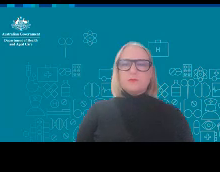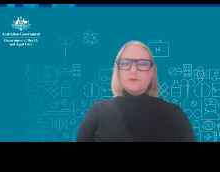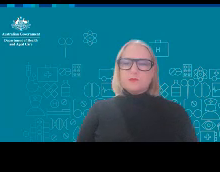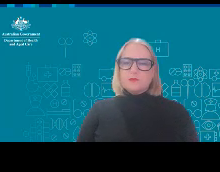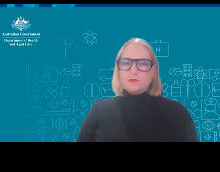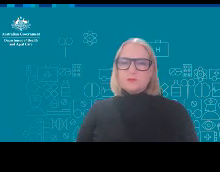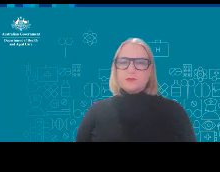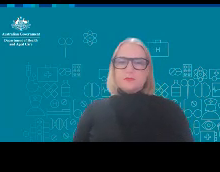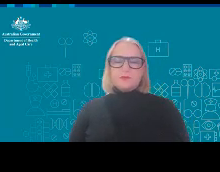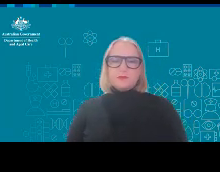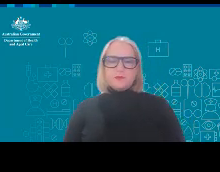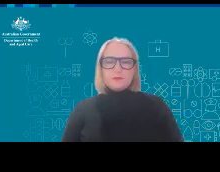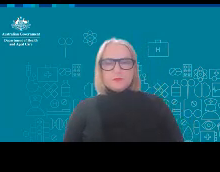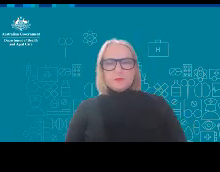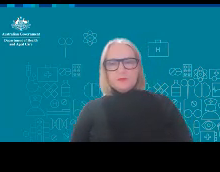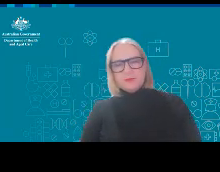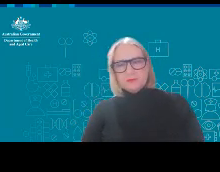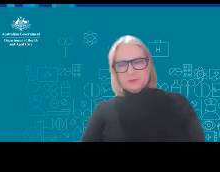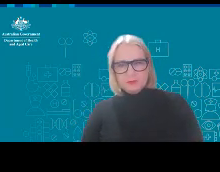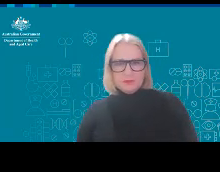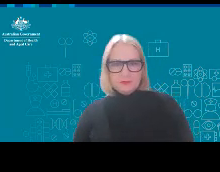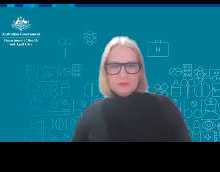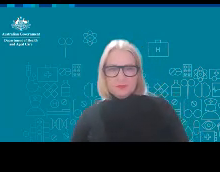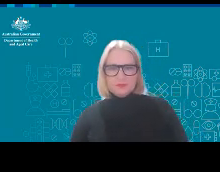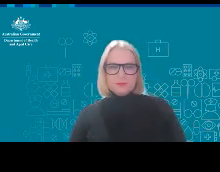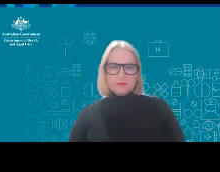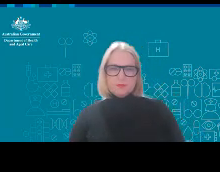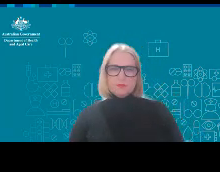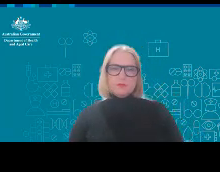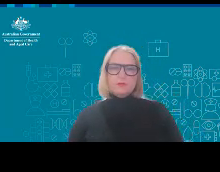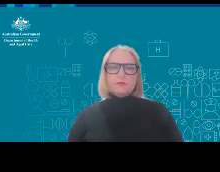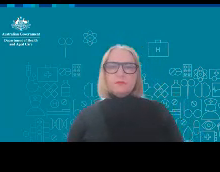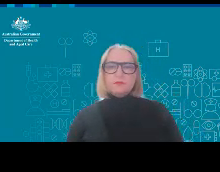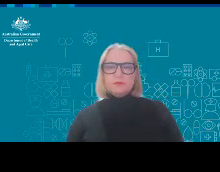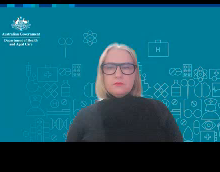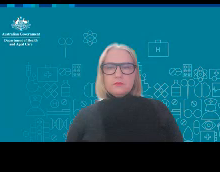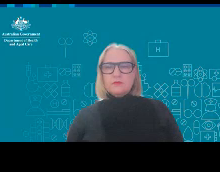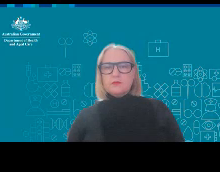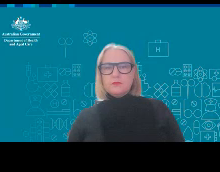which is really at the point where we are considering market exit for that provider.